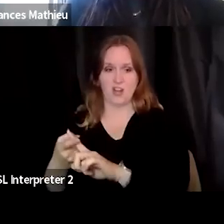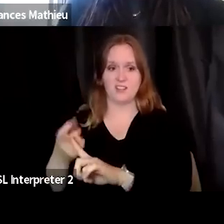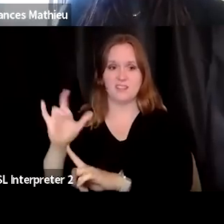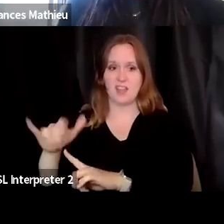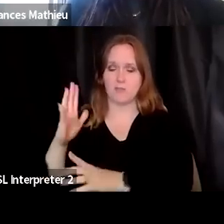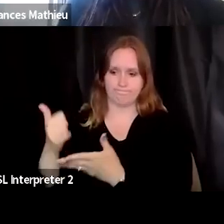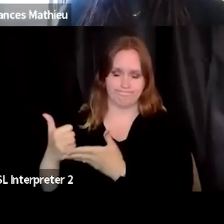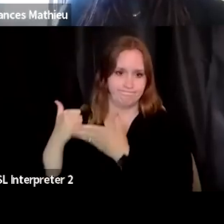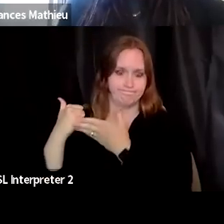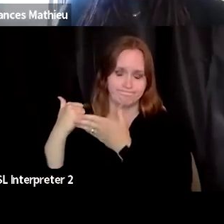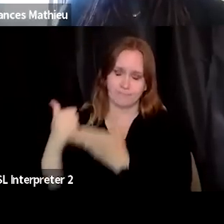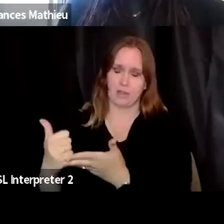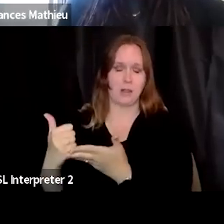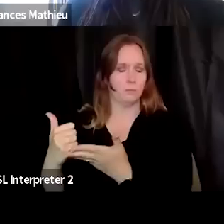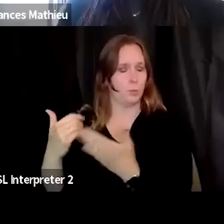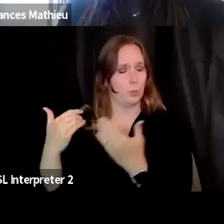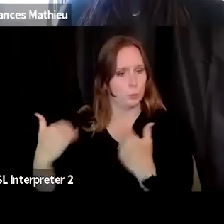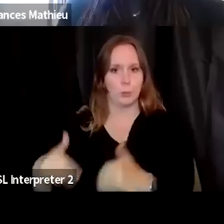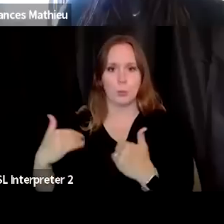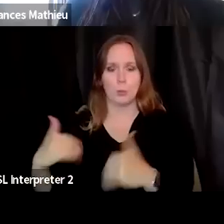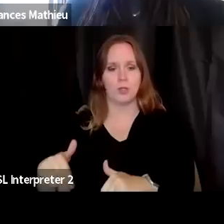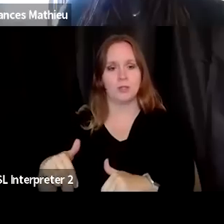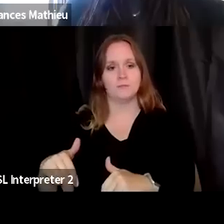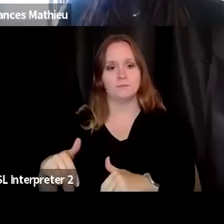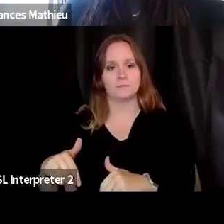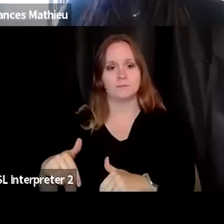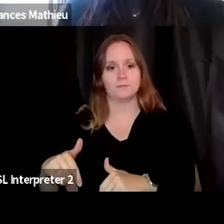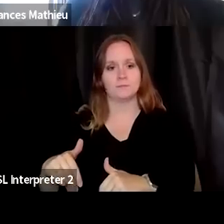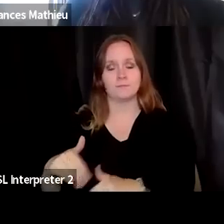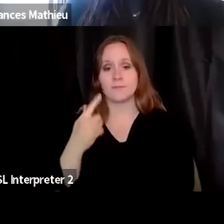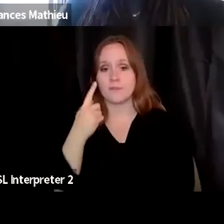in addressing sort of the,